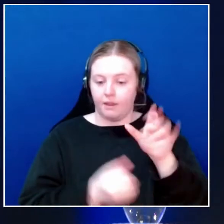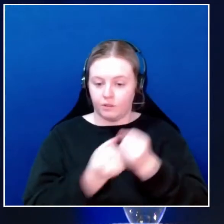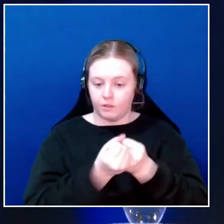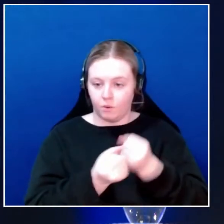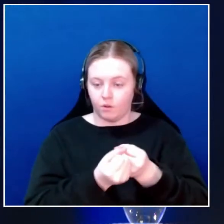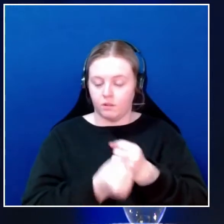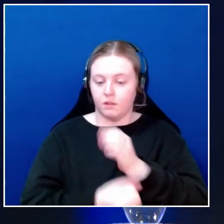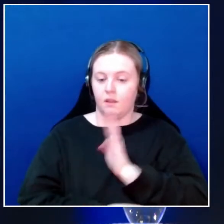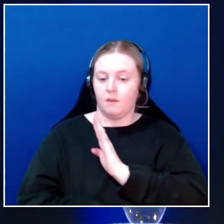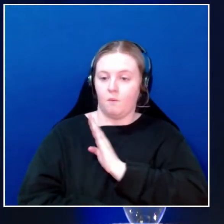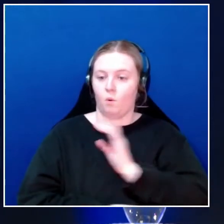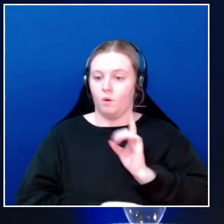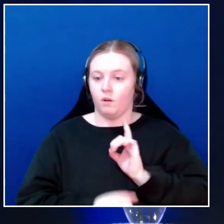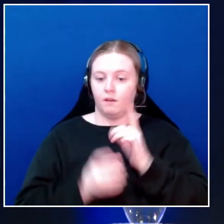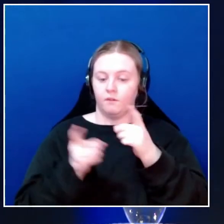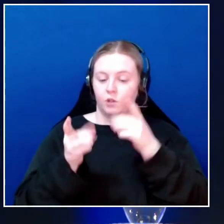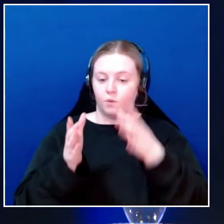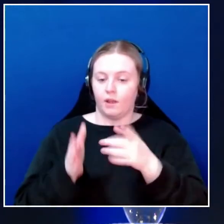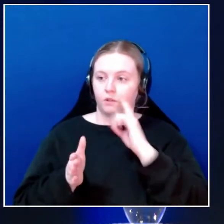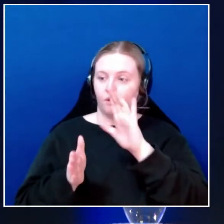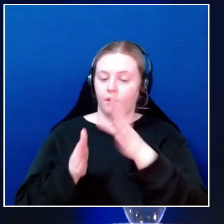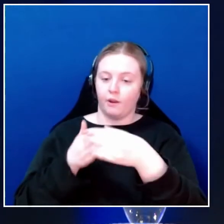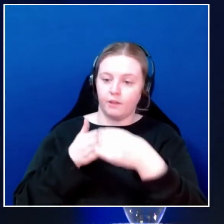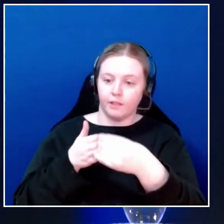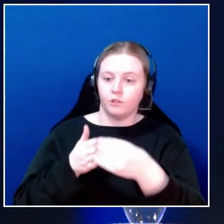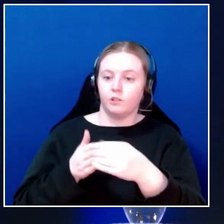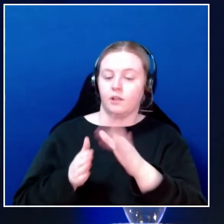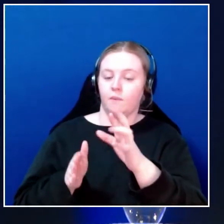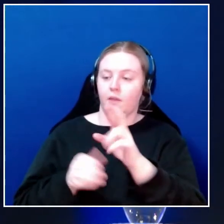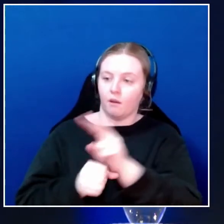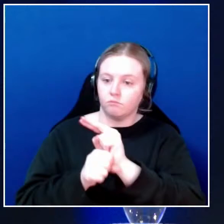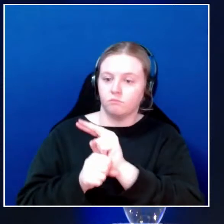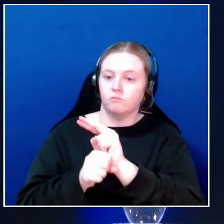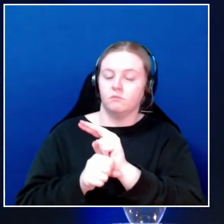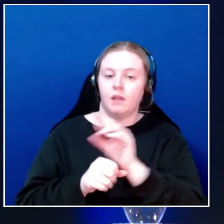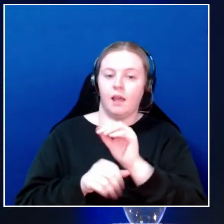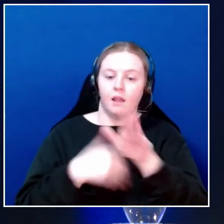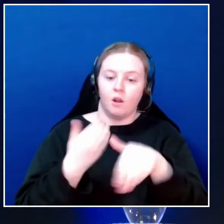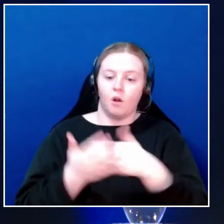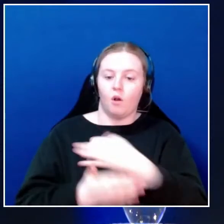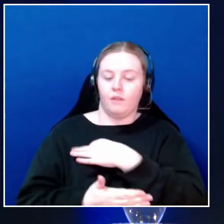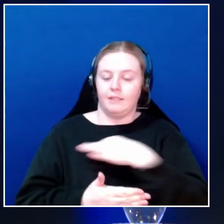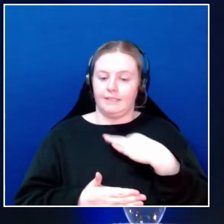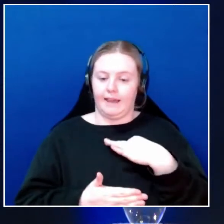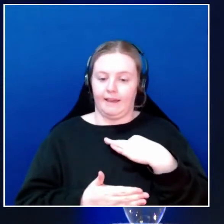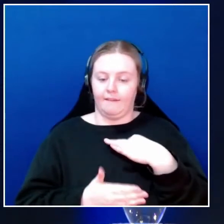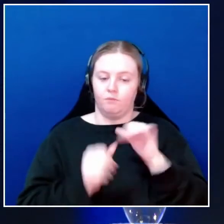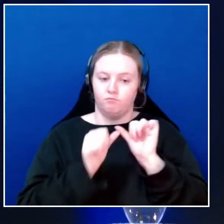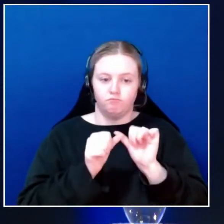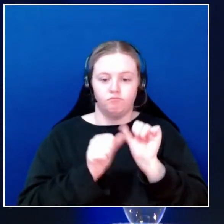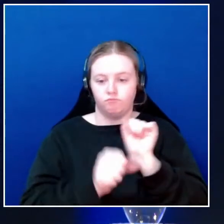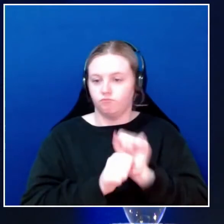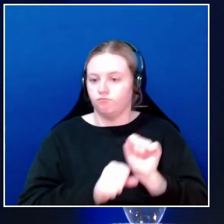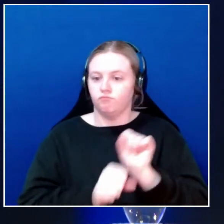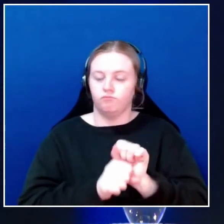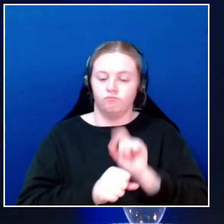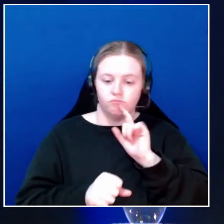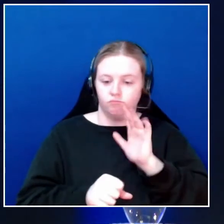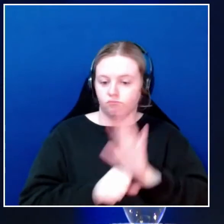their leadership and oversight; and all Marine Atlantic employees for their continued commitment and dedication to providing a